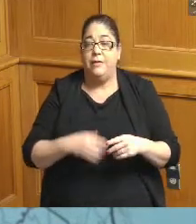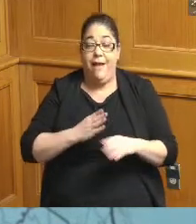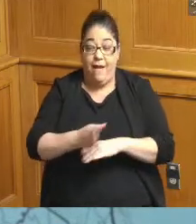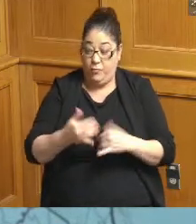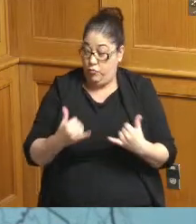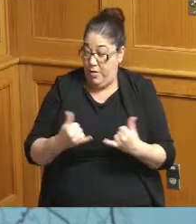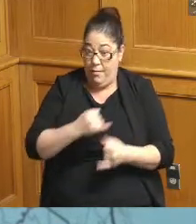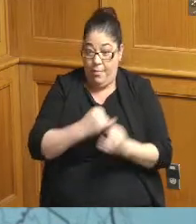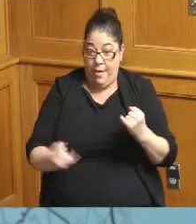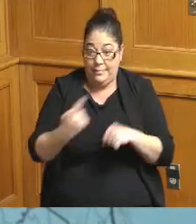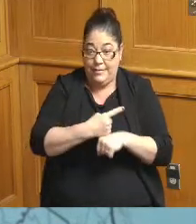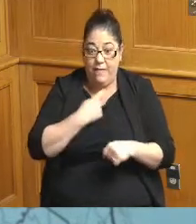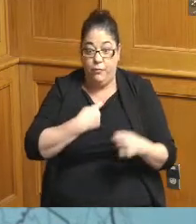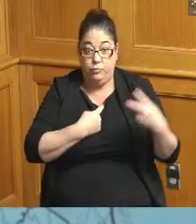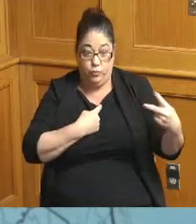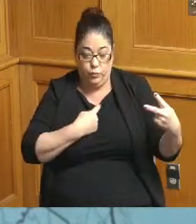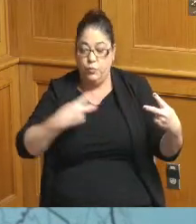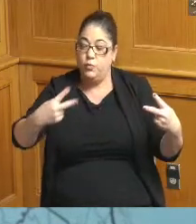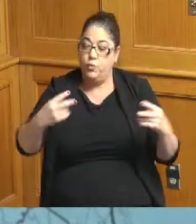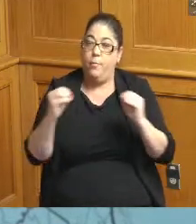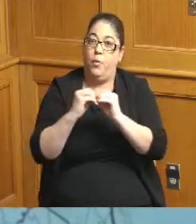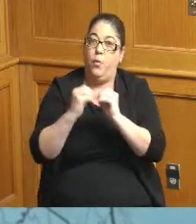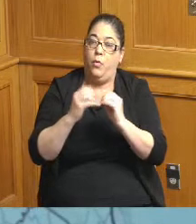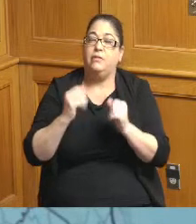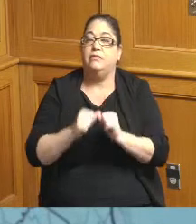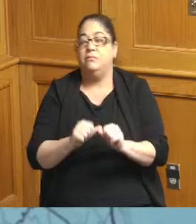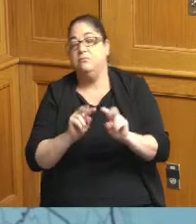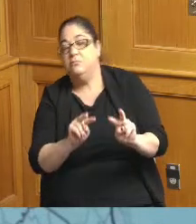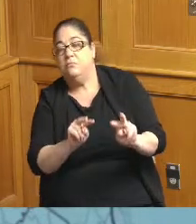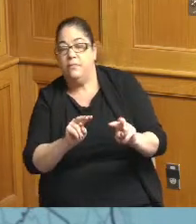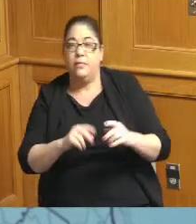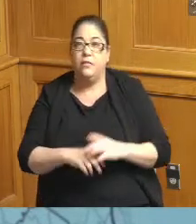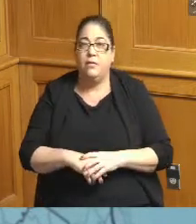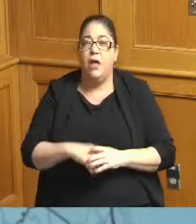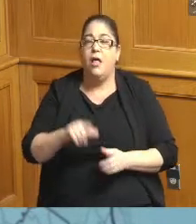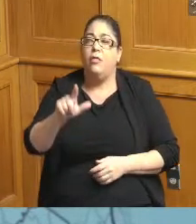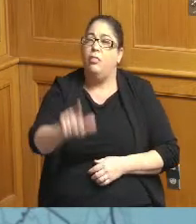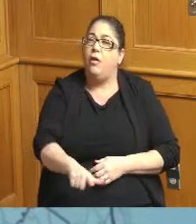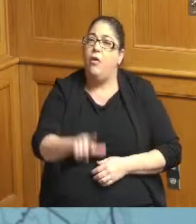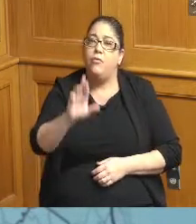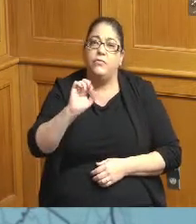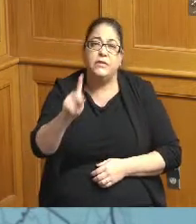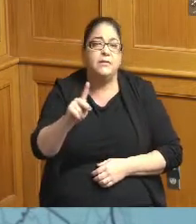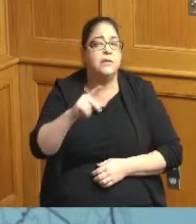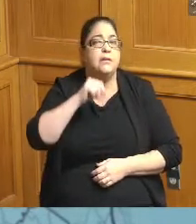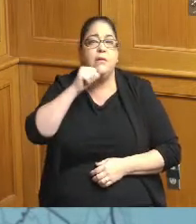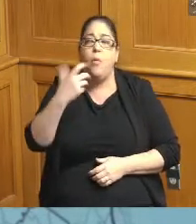be monitoring they're both low risk but I bring this up not as a method of scaring more a method